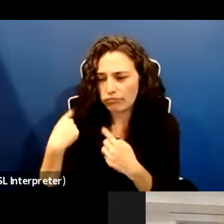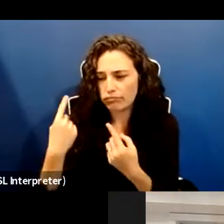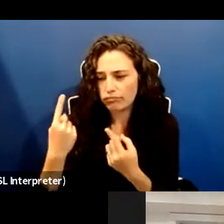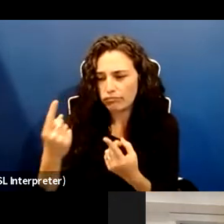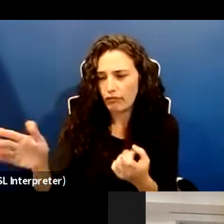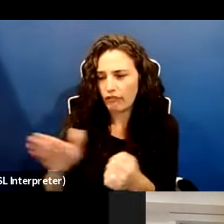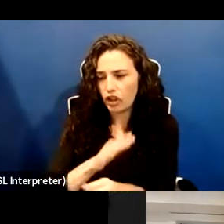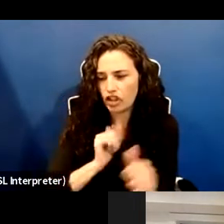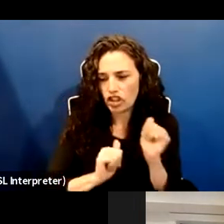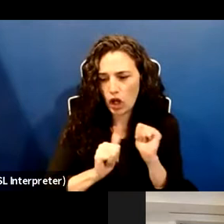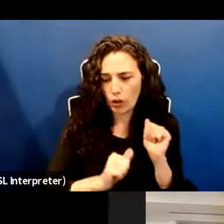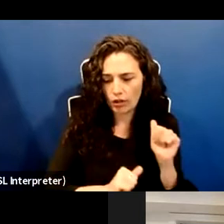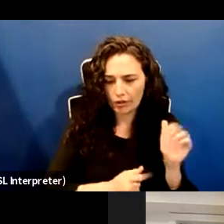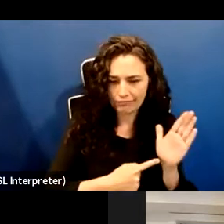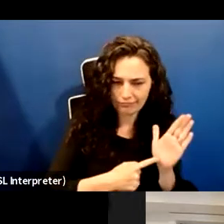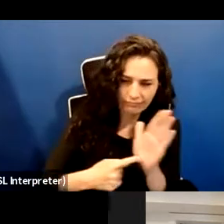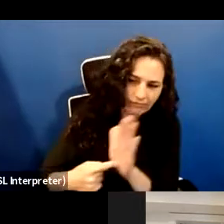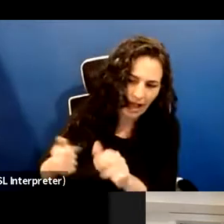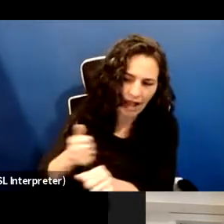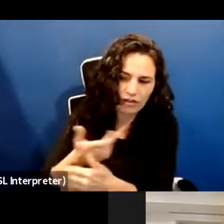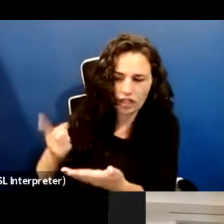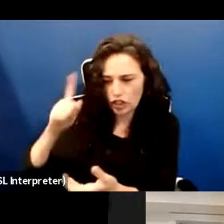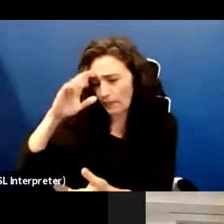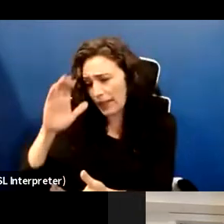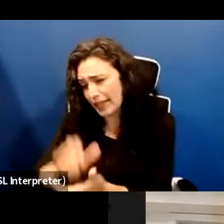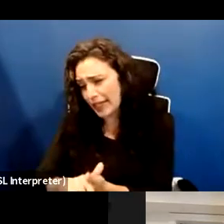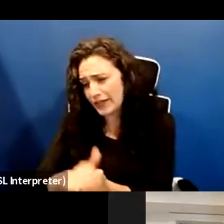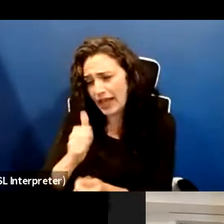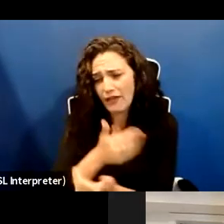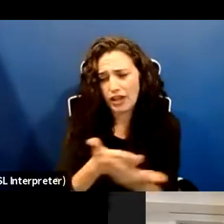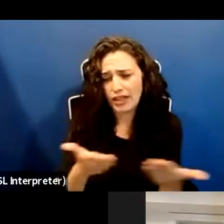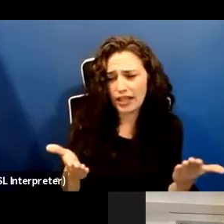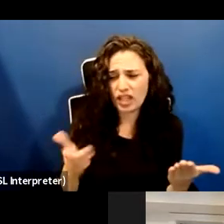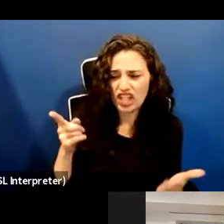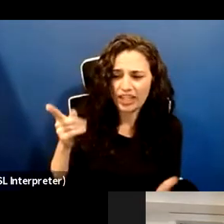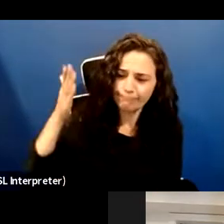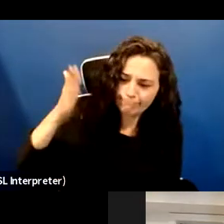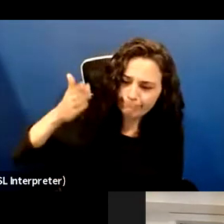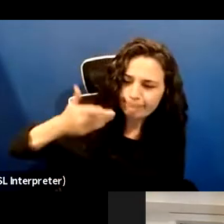So everything she believed in and everything she was preaching to